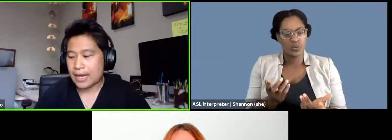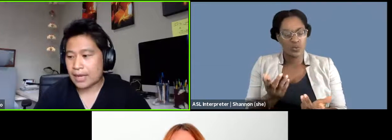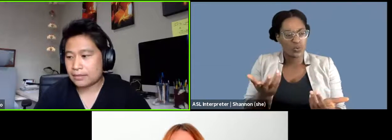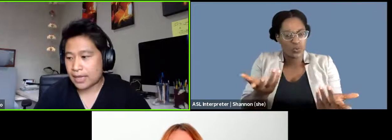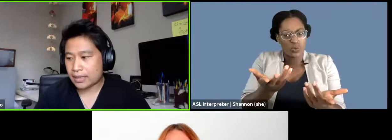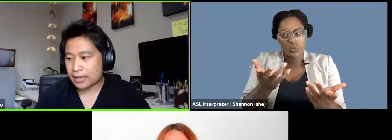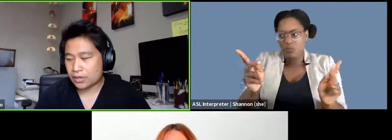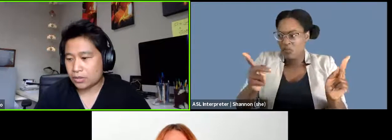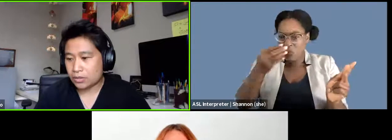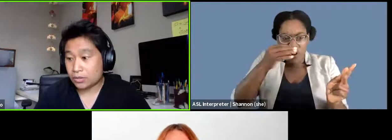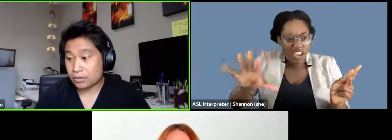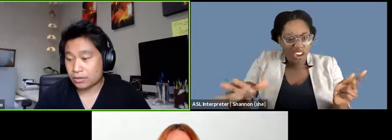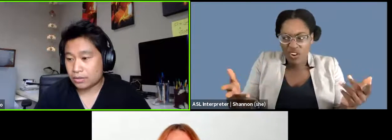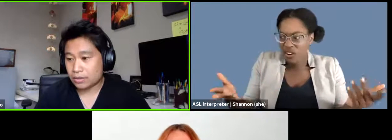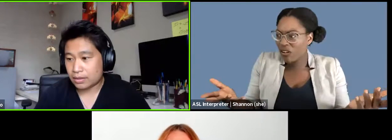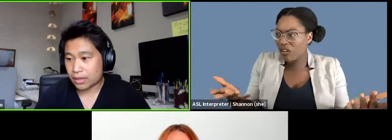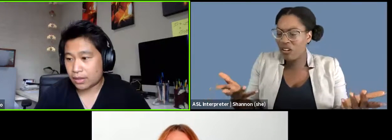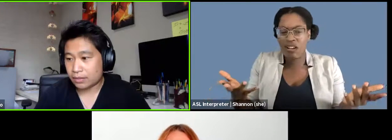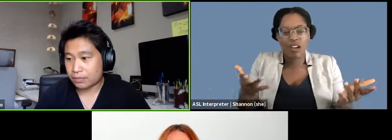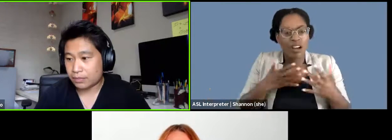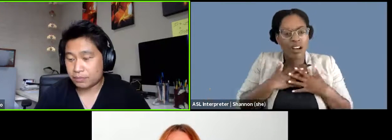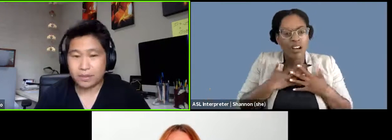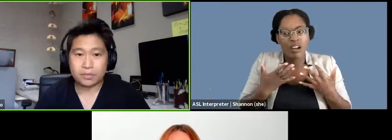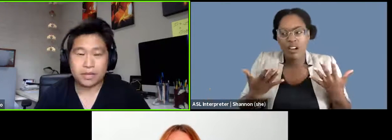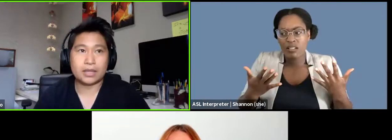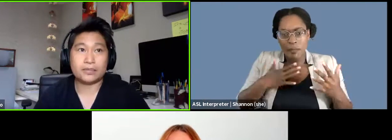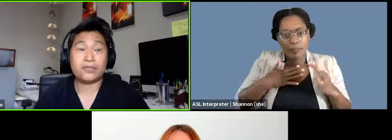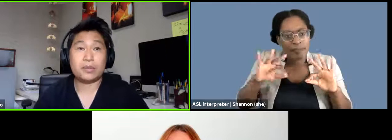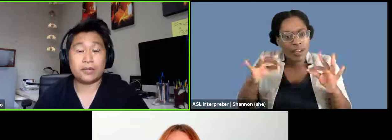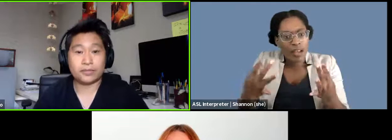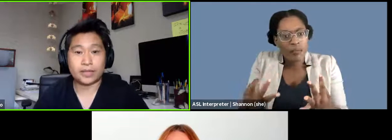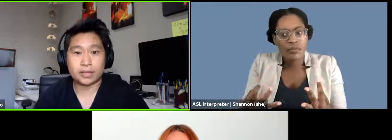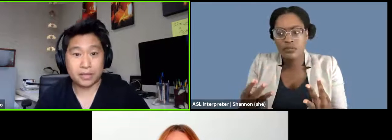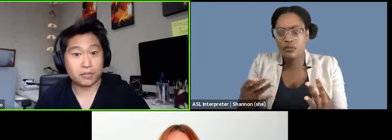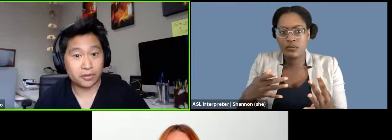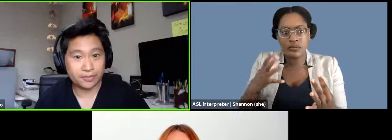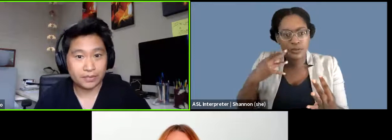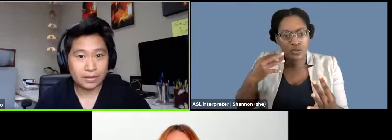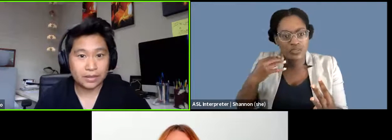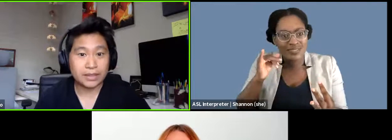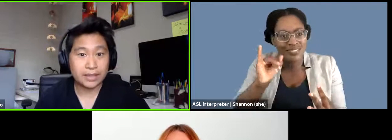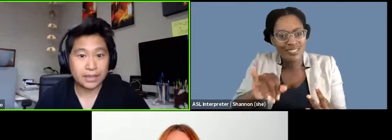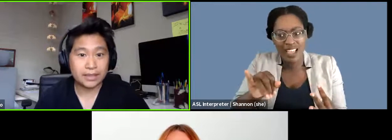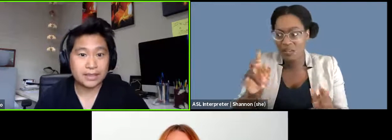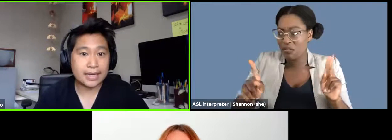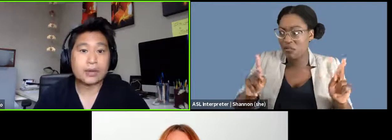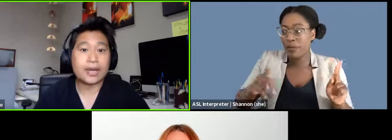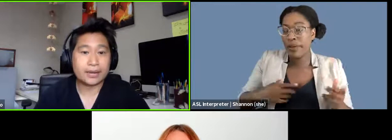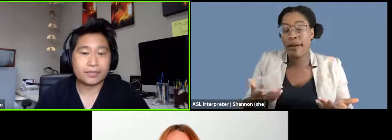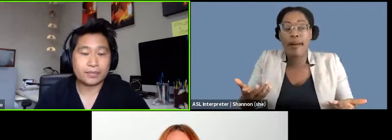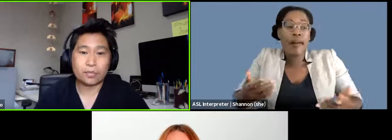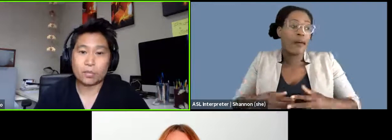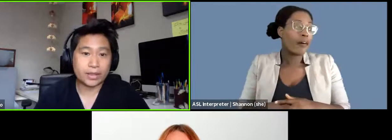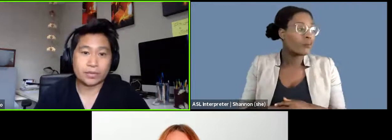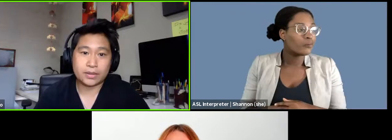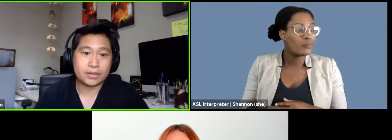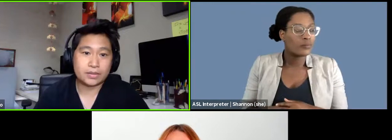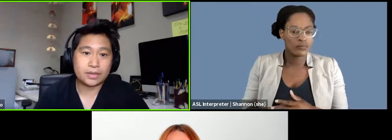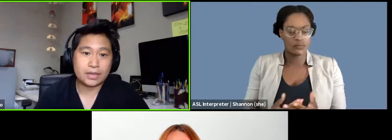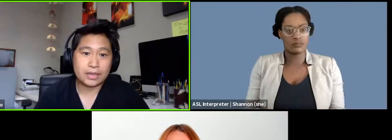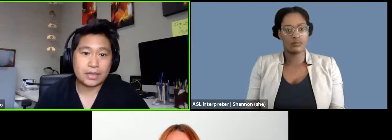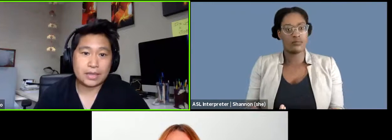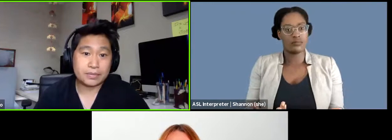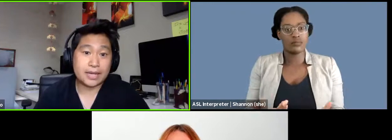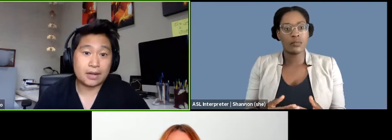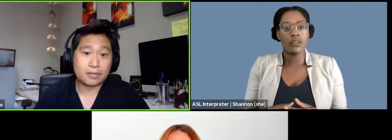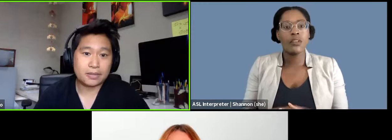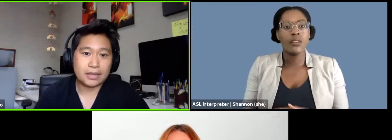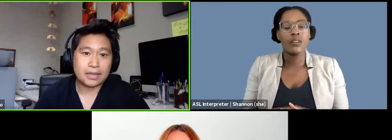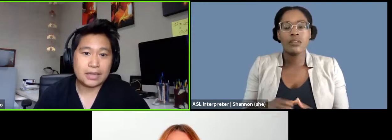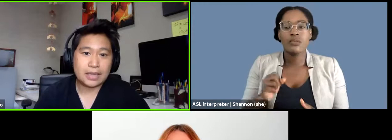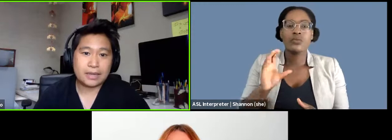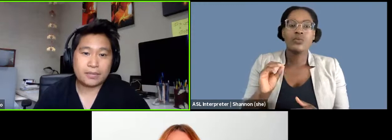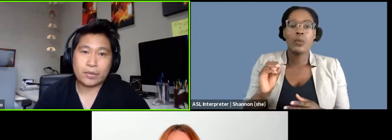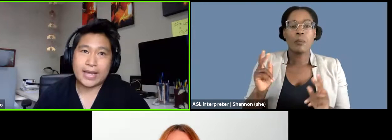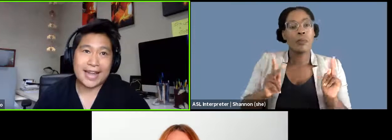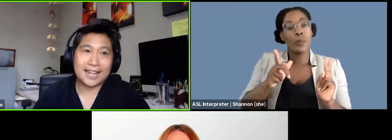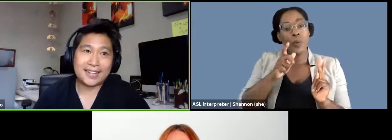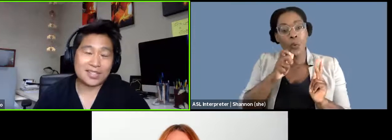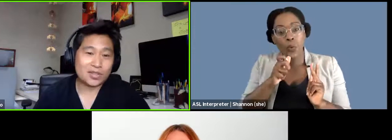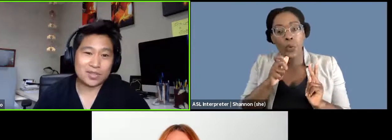And that led into our VP of People leaning in and saying what can we do to help? We had allies also